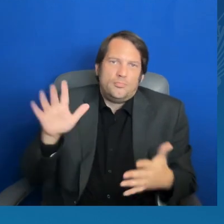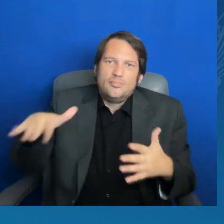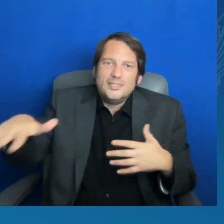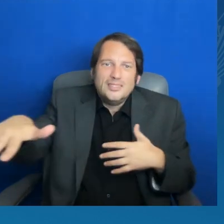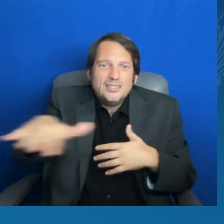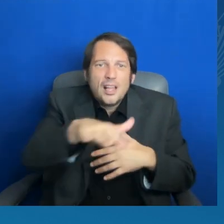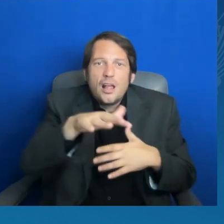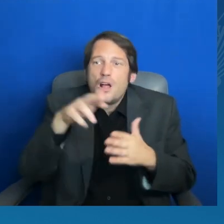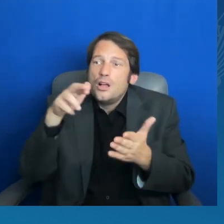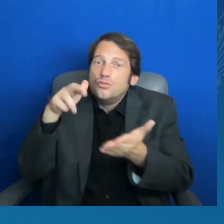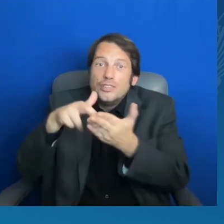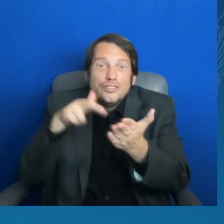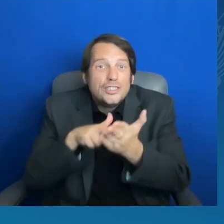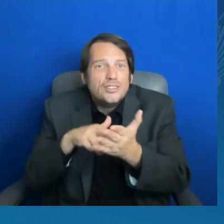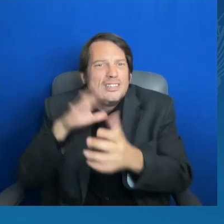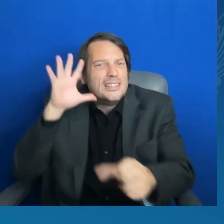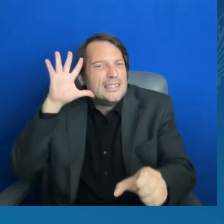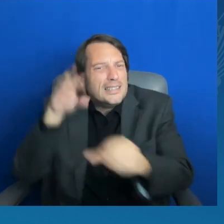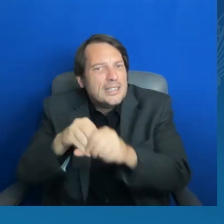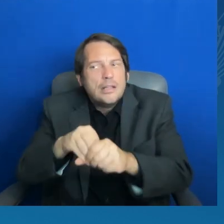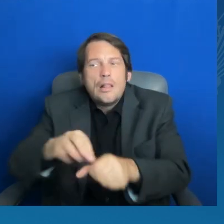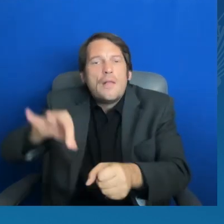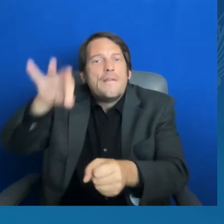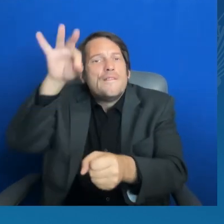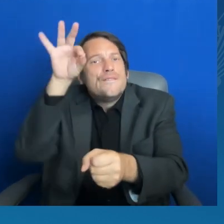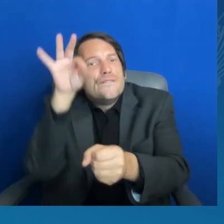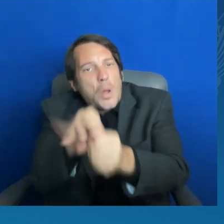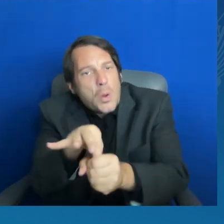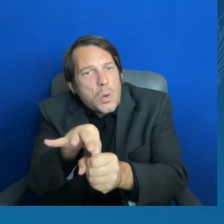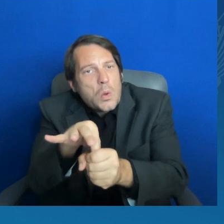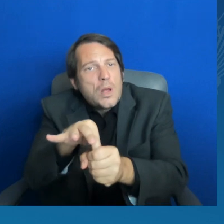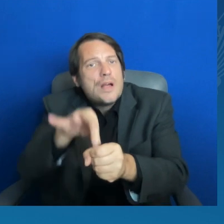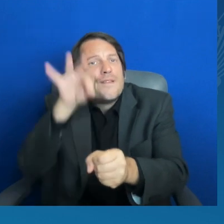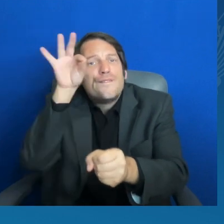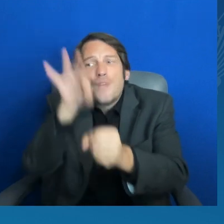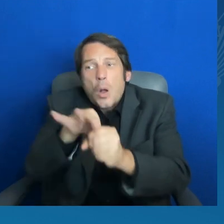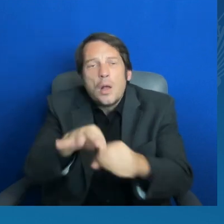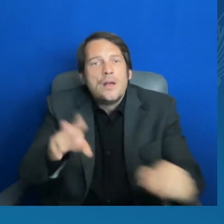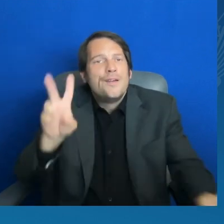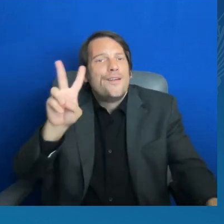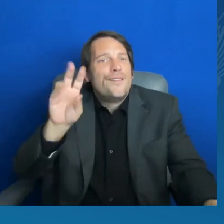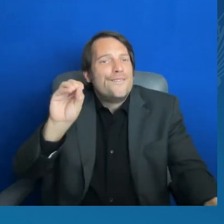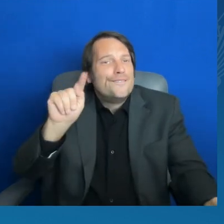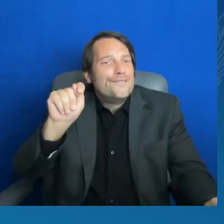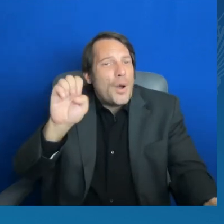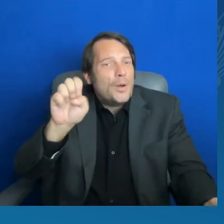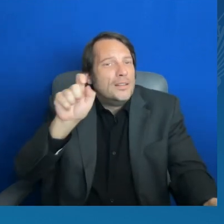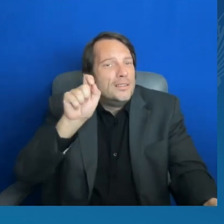Vote.gov! Vote.gov! Ms. Ferrell-Zabala: Vote.gov. And tell five friends at least.